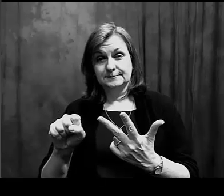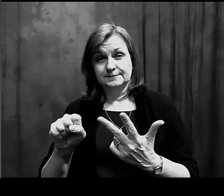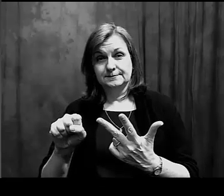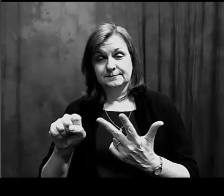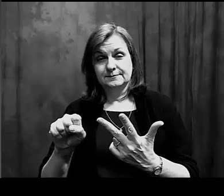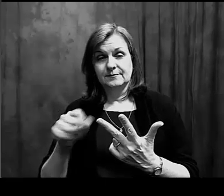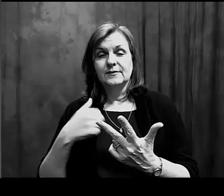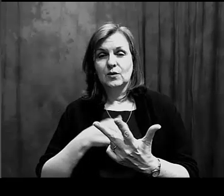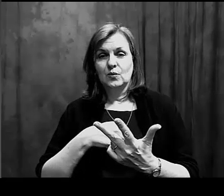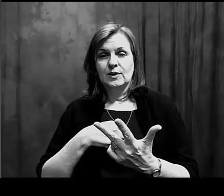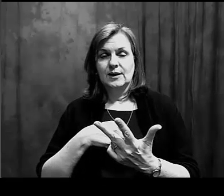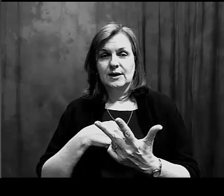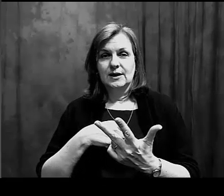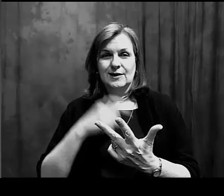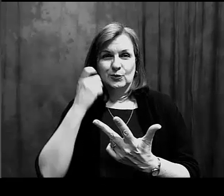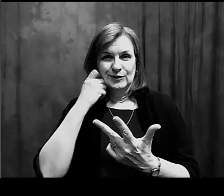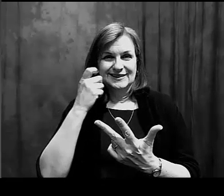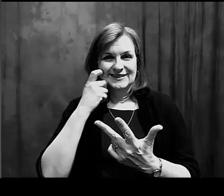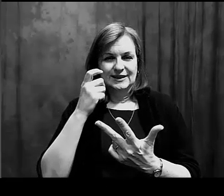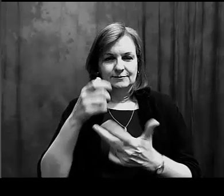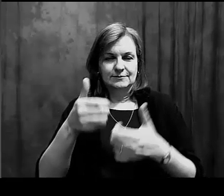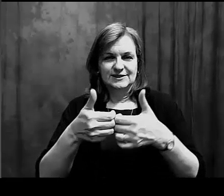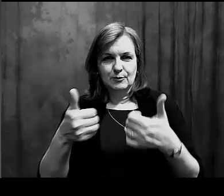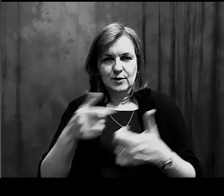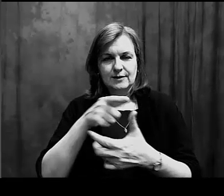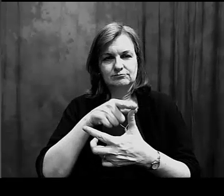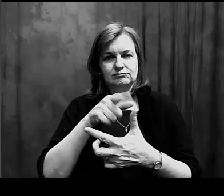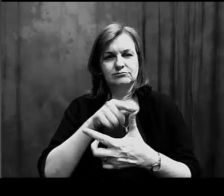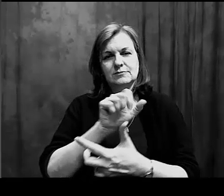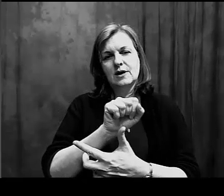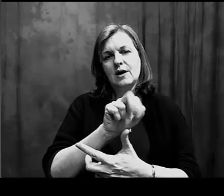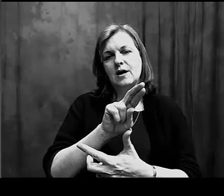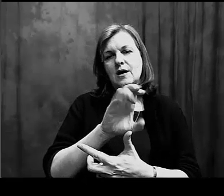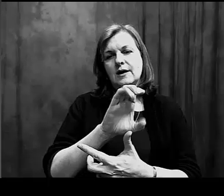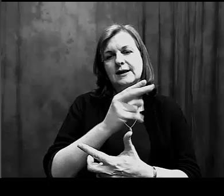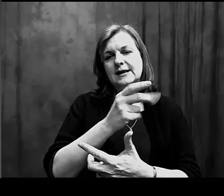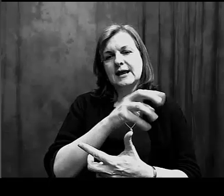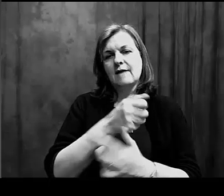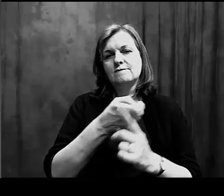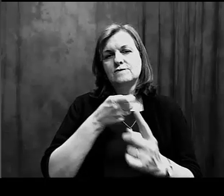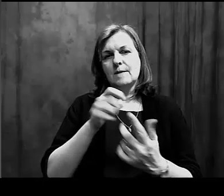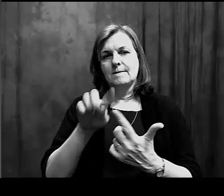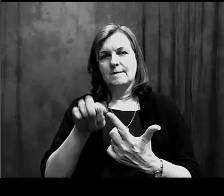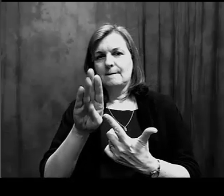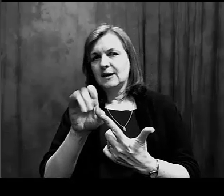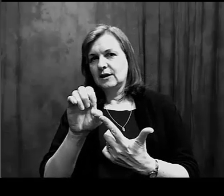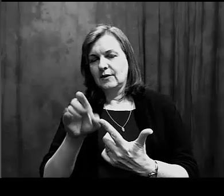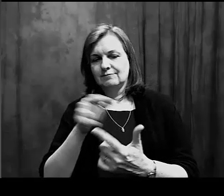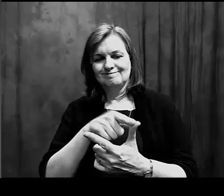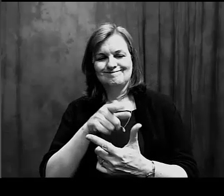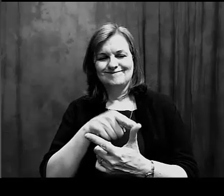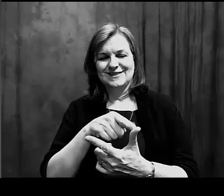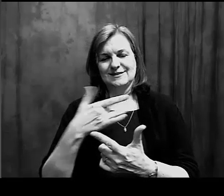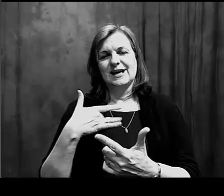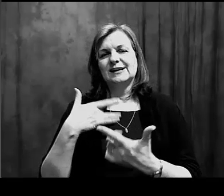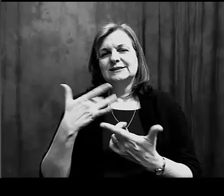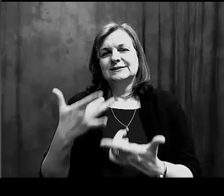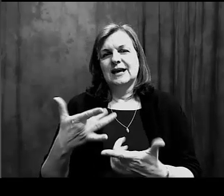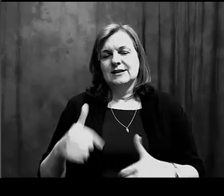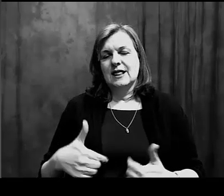we've divided out recently archaea from bacteria because archaea tend to live in these very